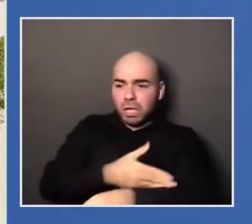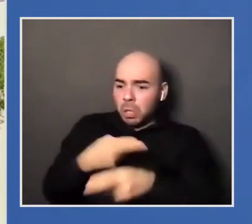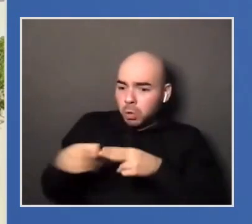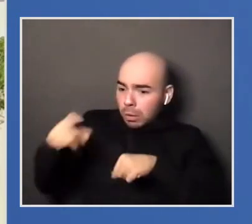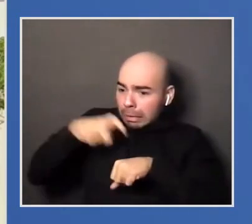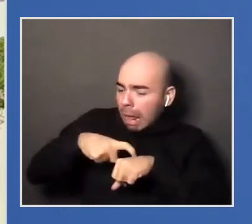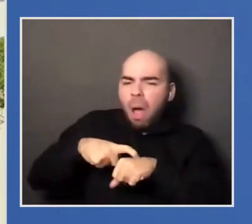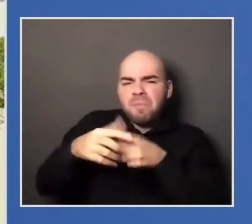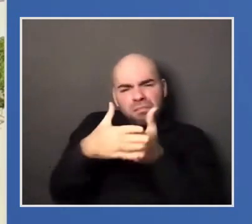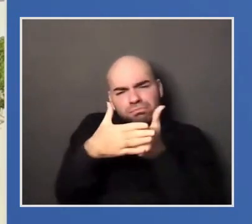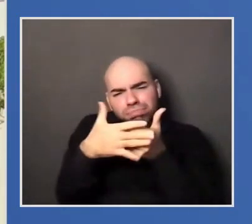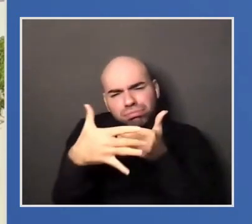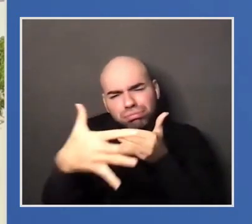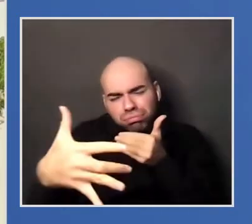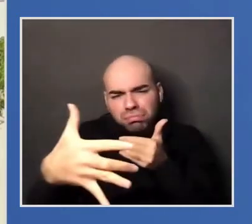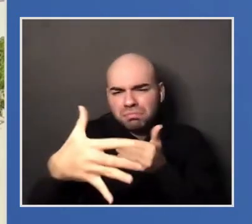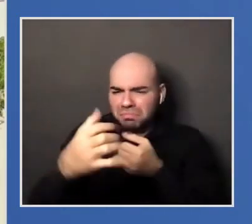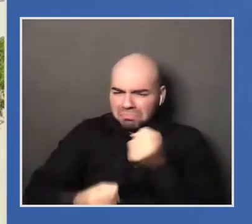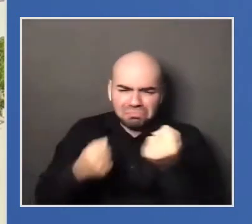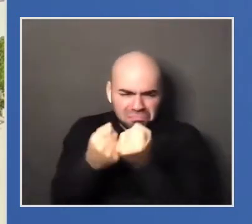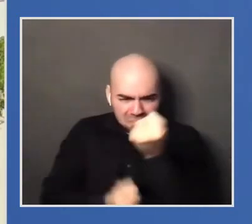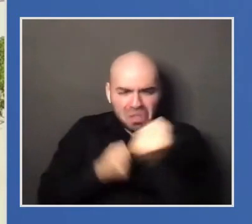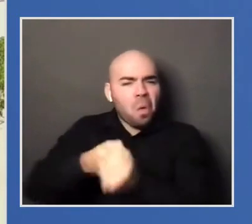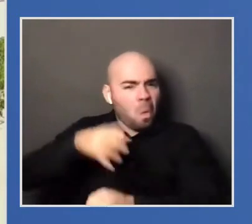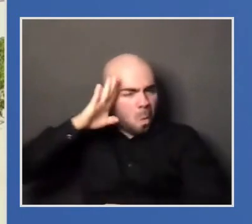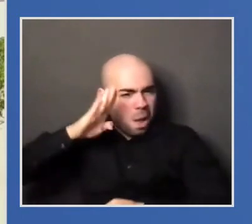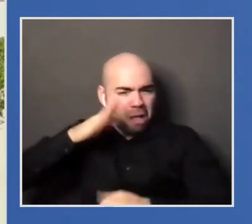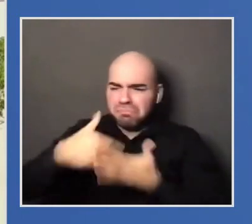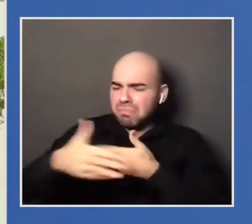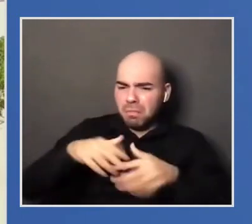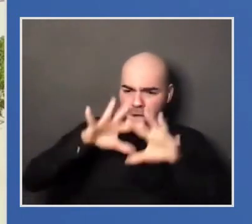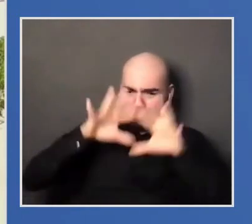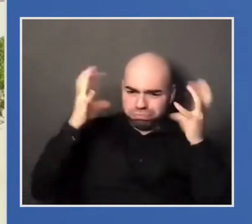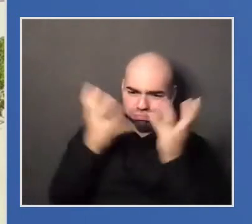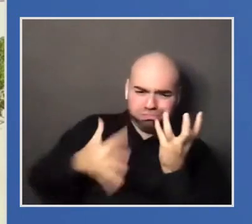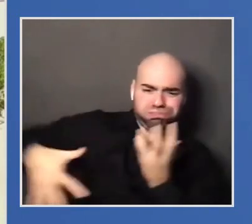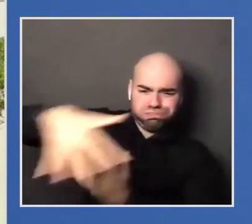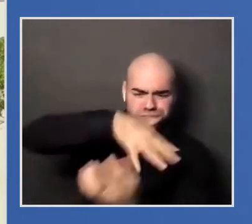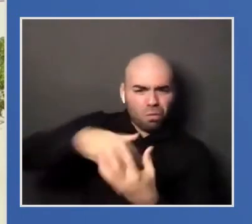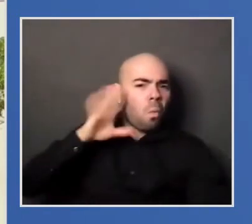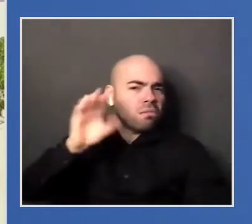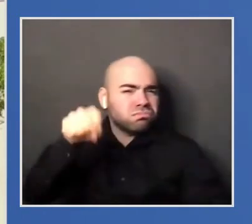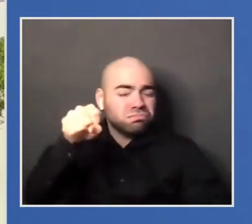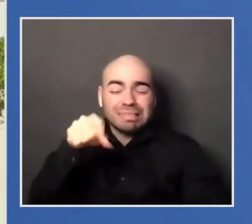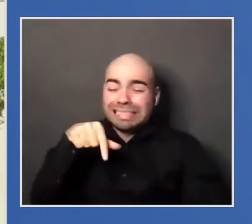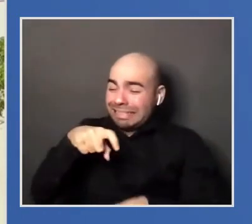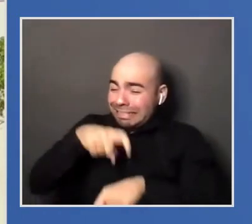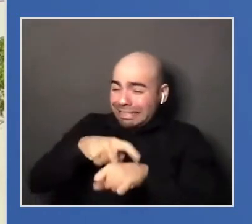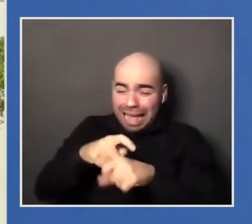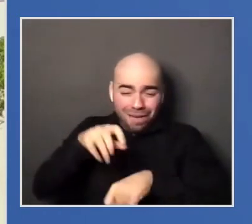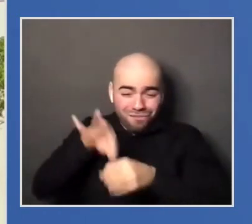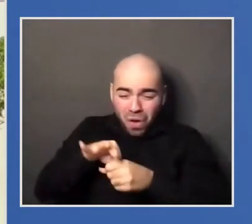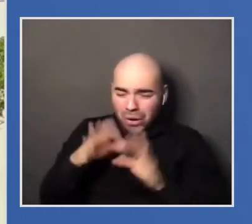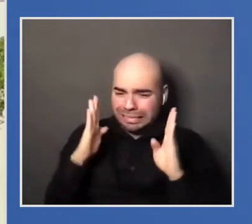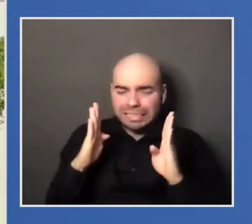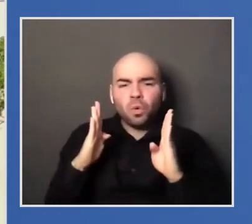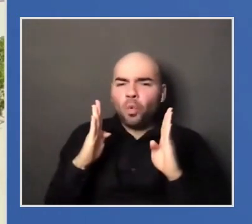I HAVE MET WITH HIM AND HE HAS THE DOG.